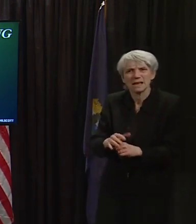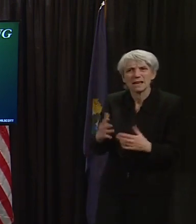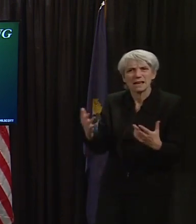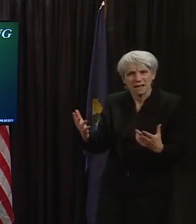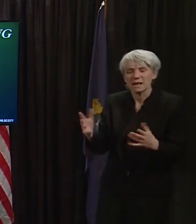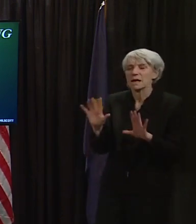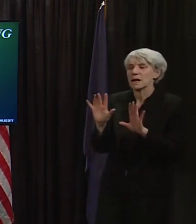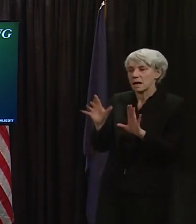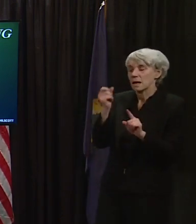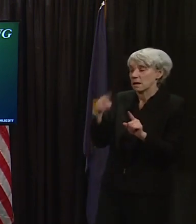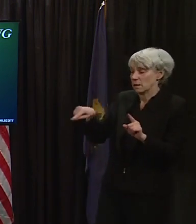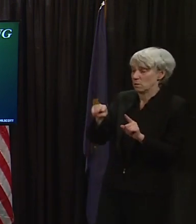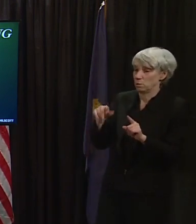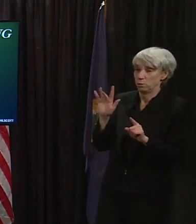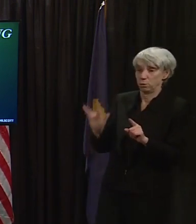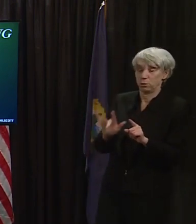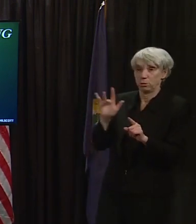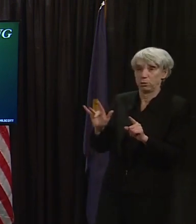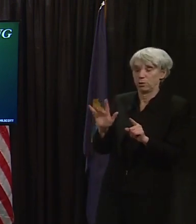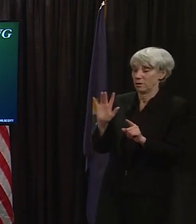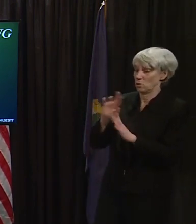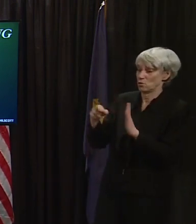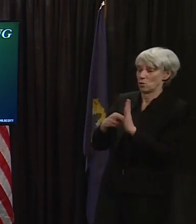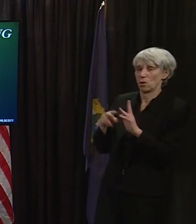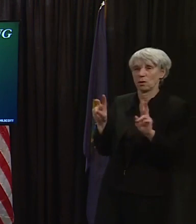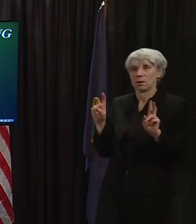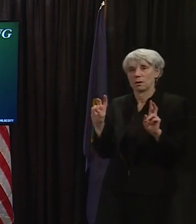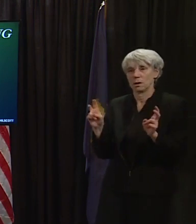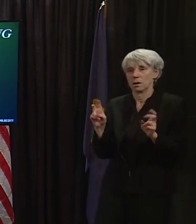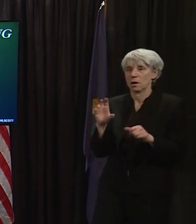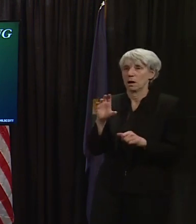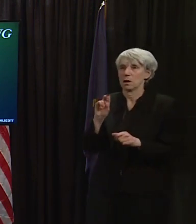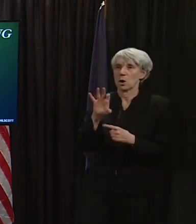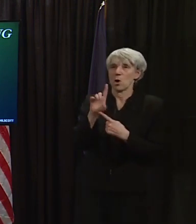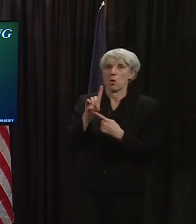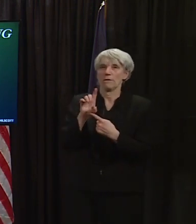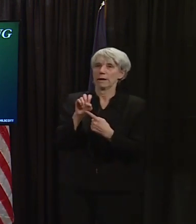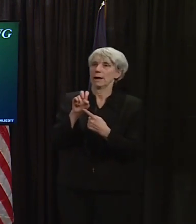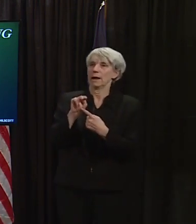They have been put in the role of what many refer to as the covid enforcer and